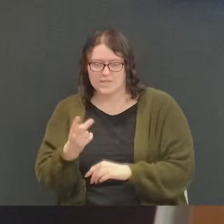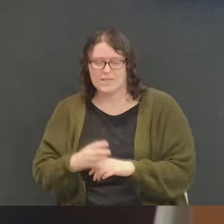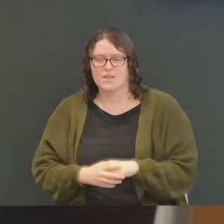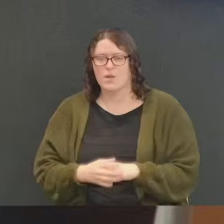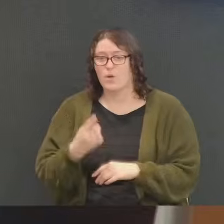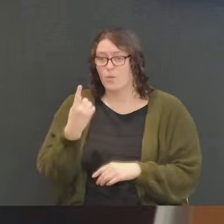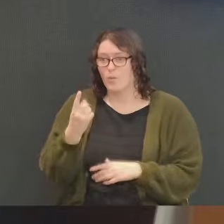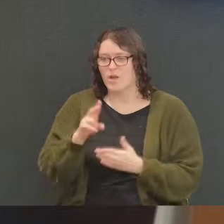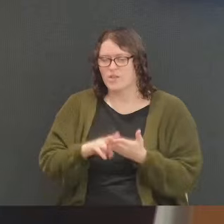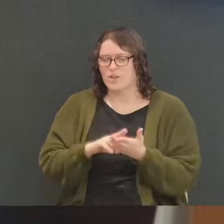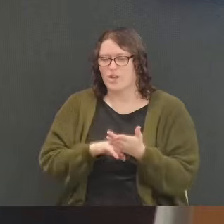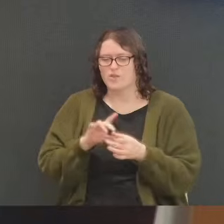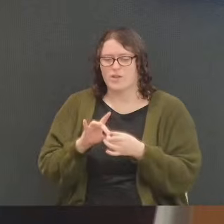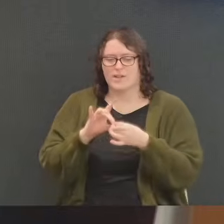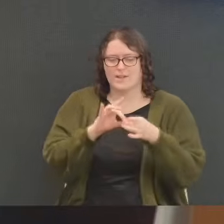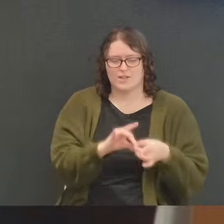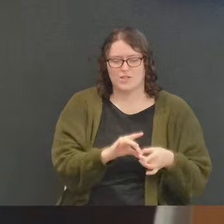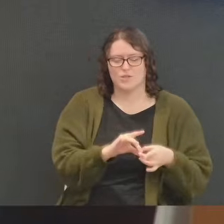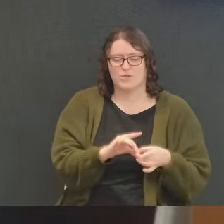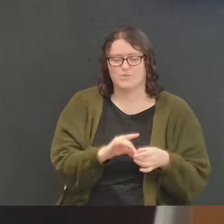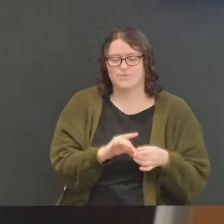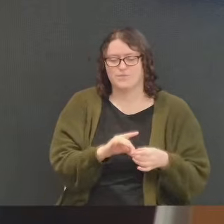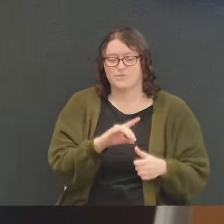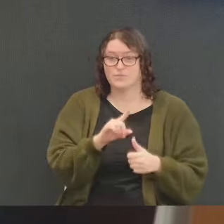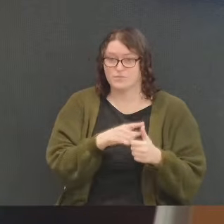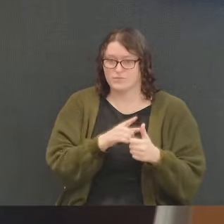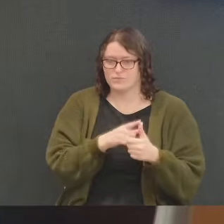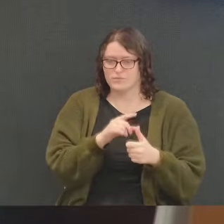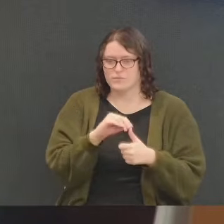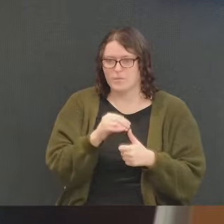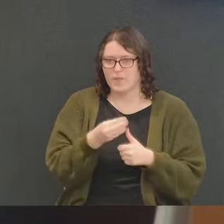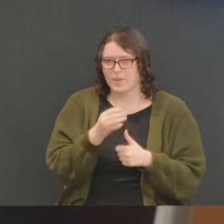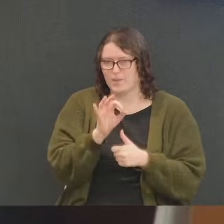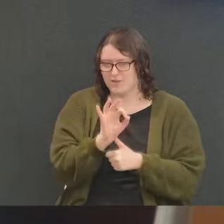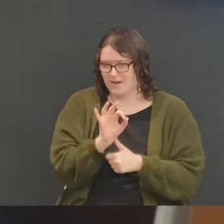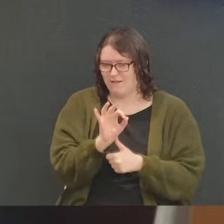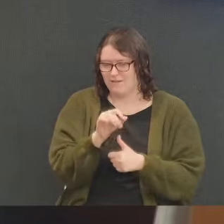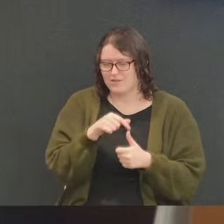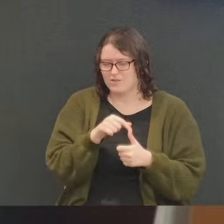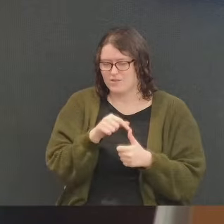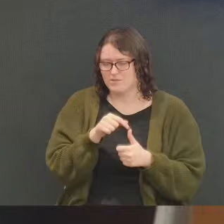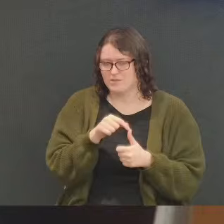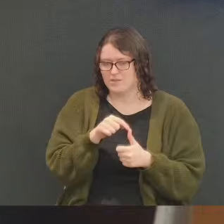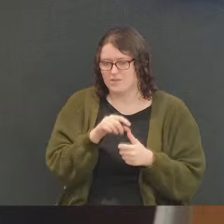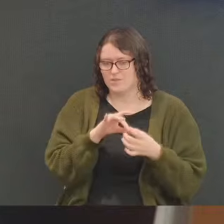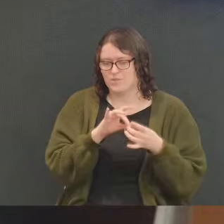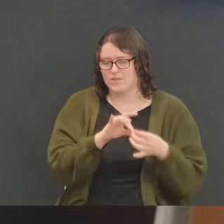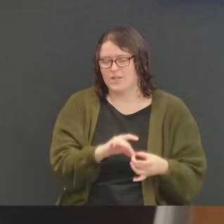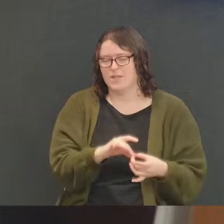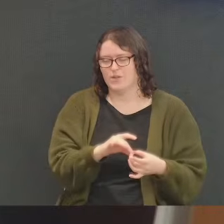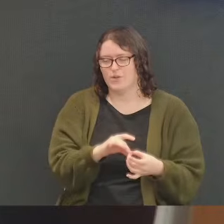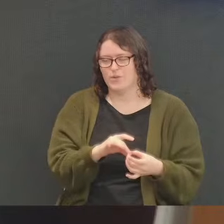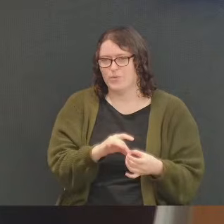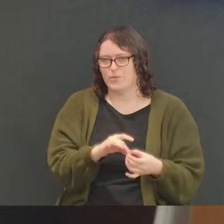these relates to the the first one, item number nine, relates to the the it's Daktronics. So,